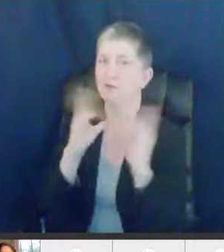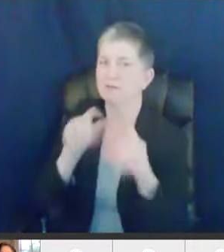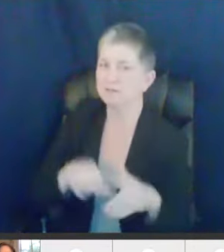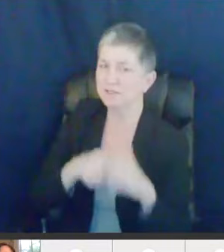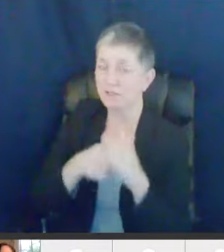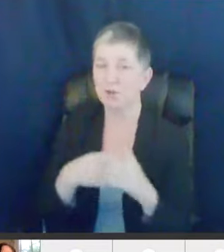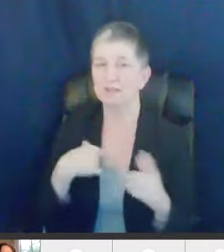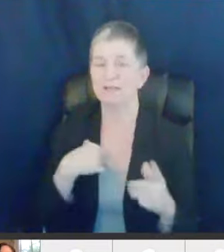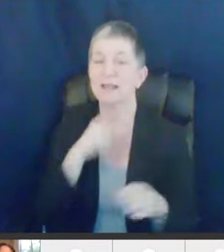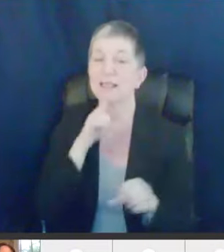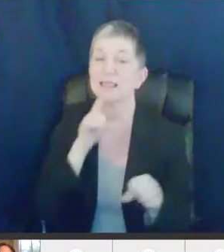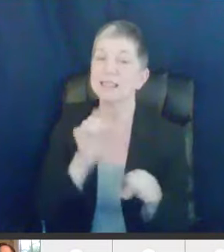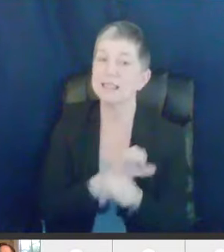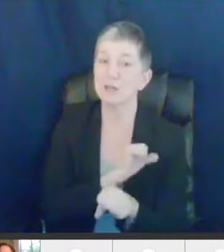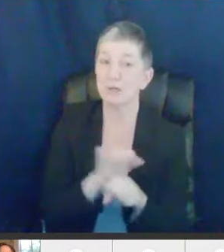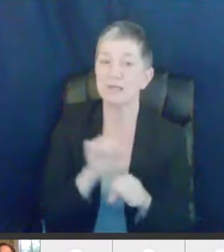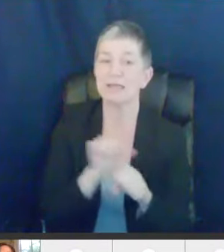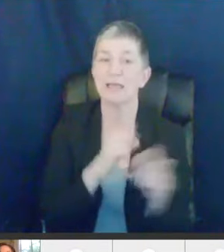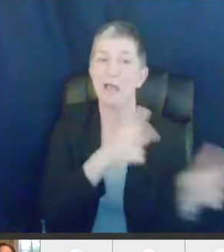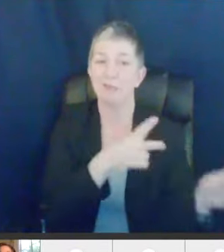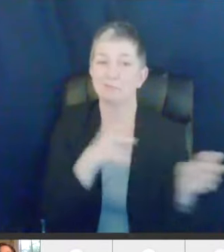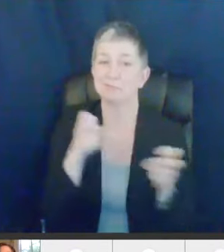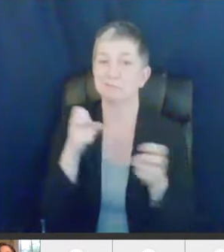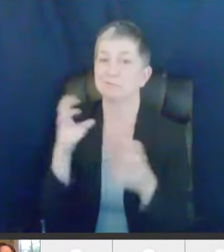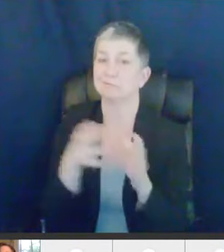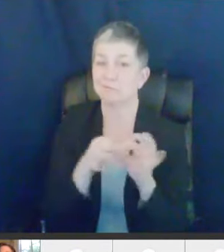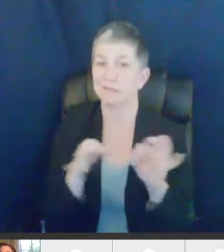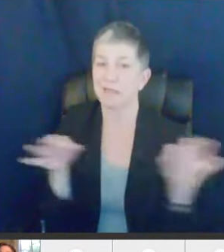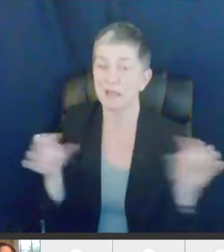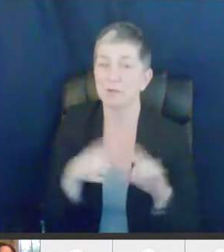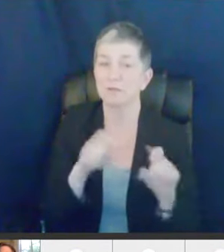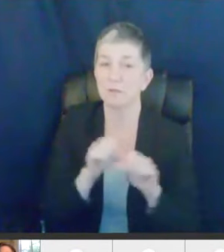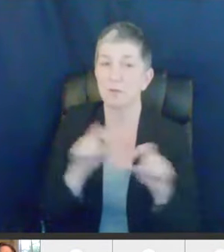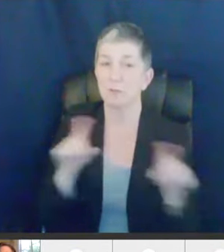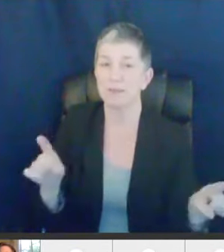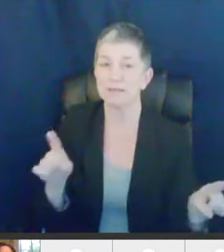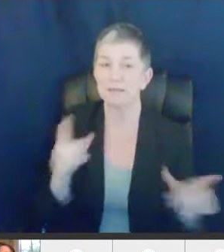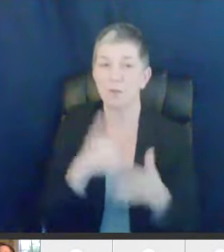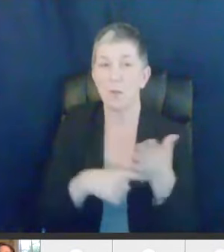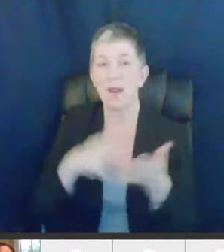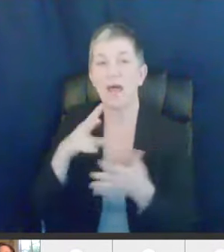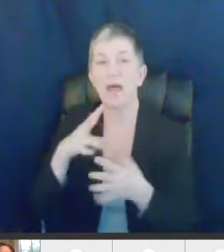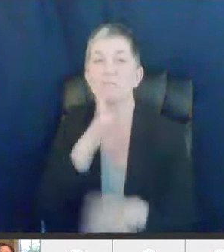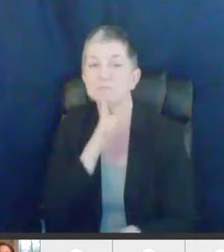literally pulled the language from the release into what I read to you so as of